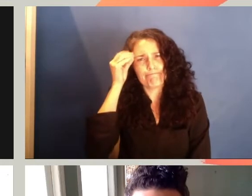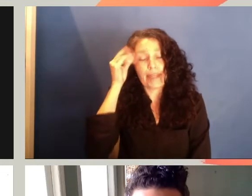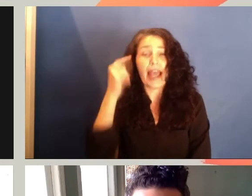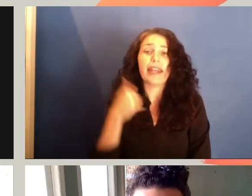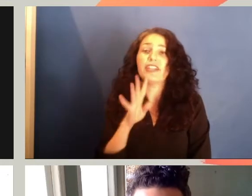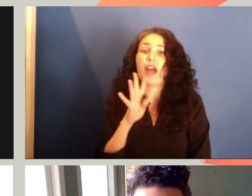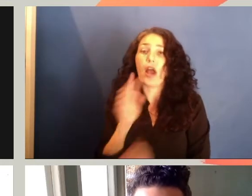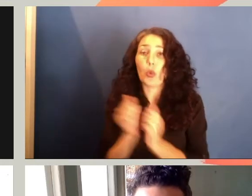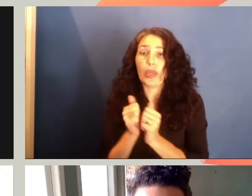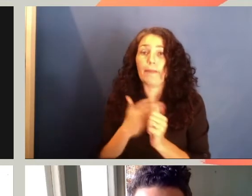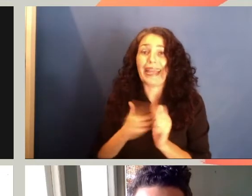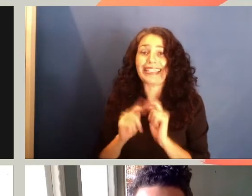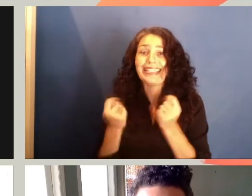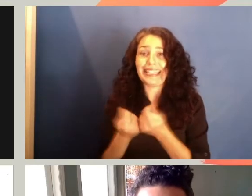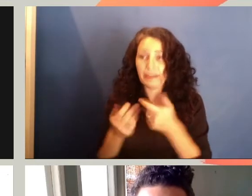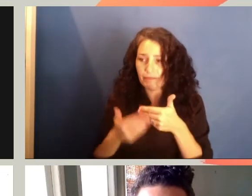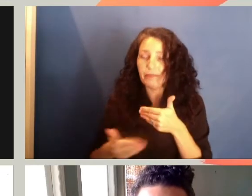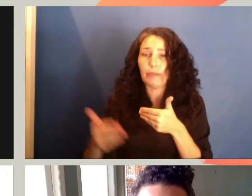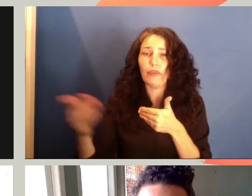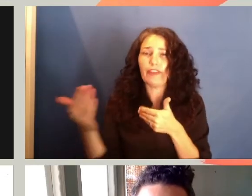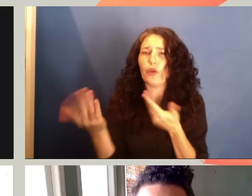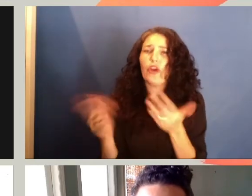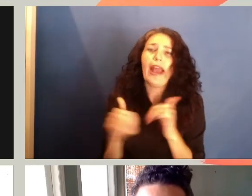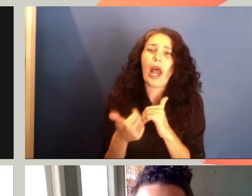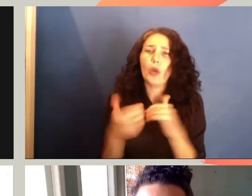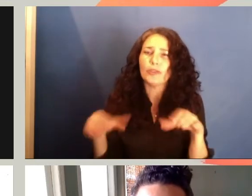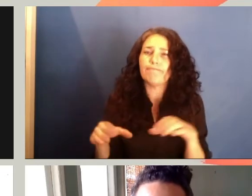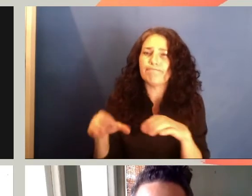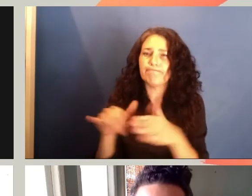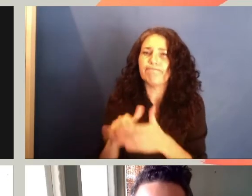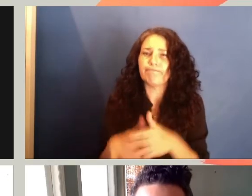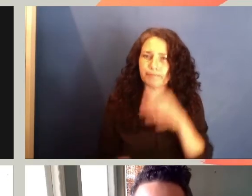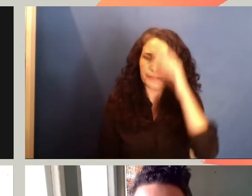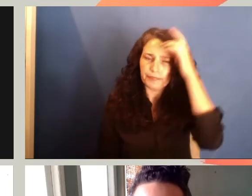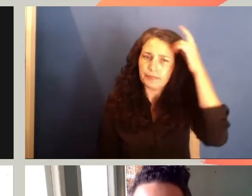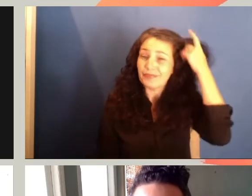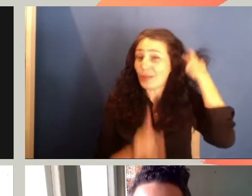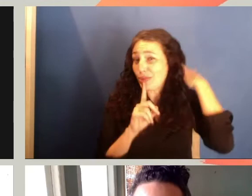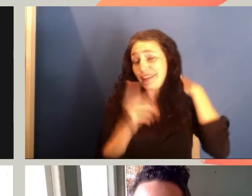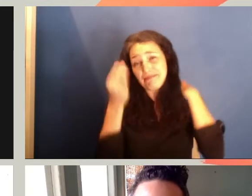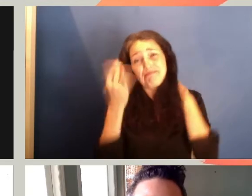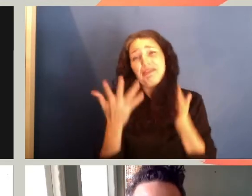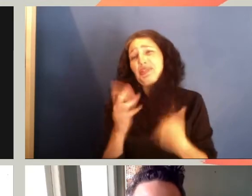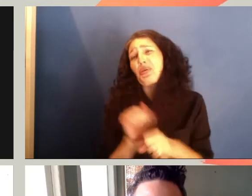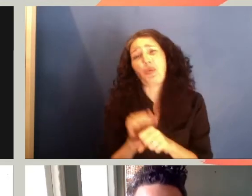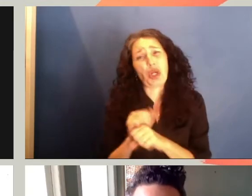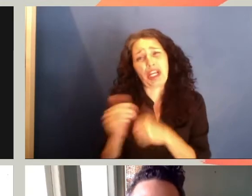as we sort of move forward, and it's a work in progress, so- I love that you're thinking